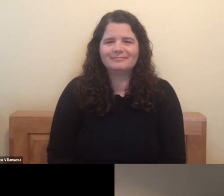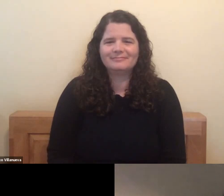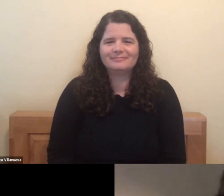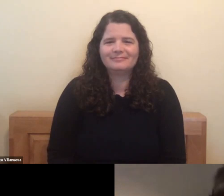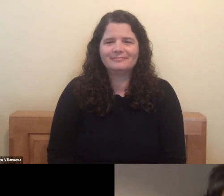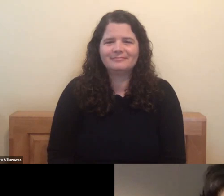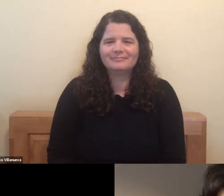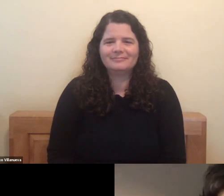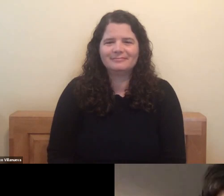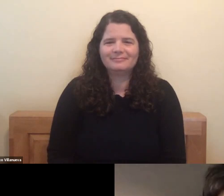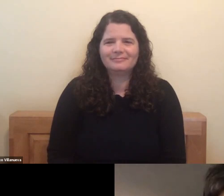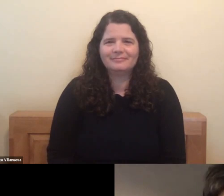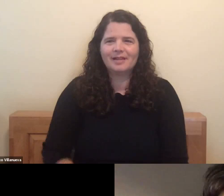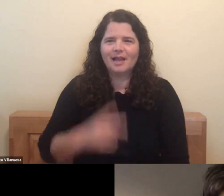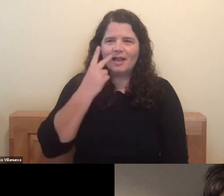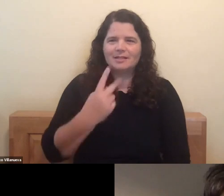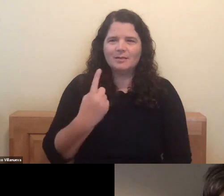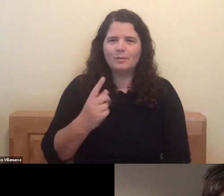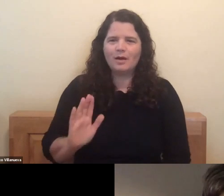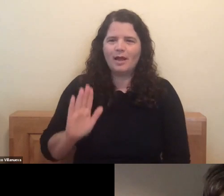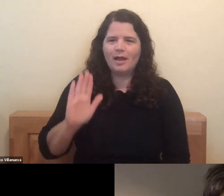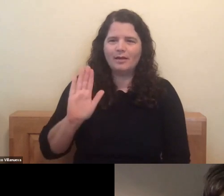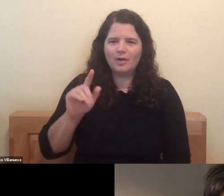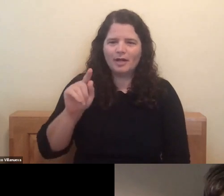We have a hand raised from Eva.